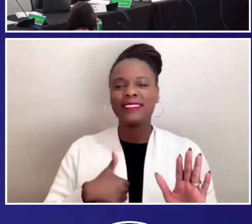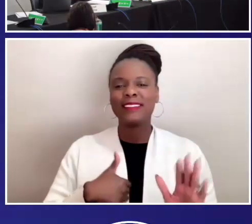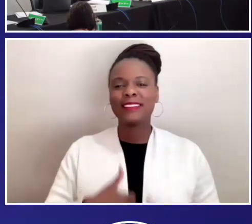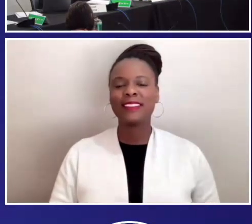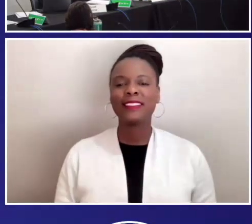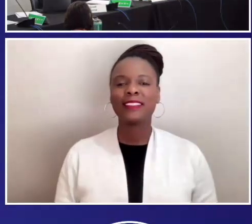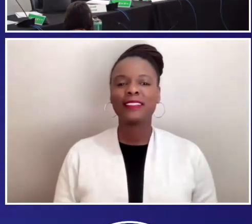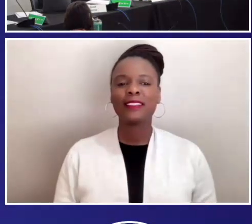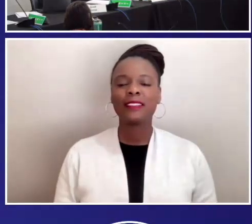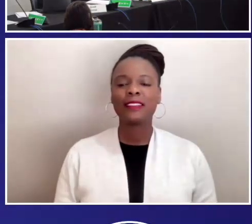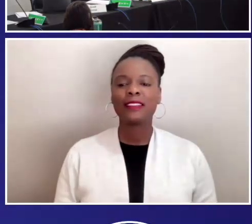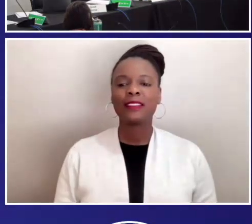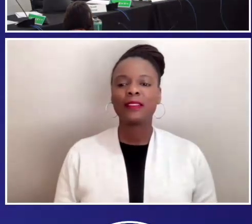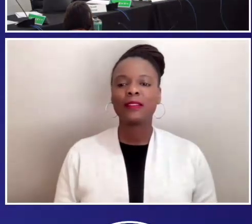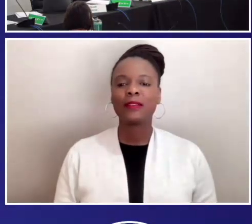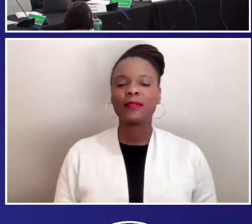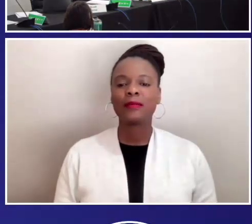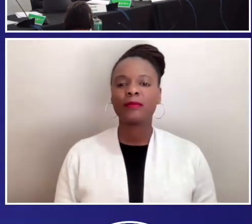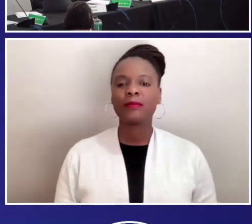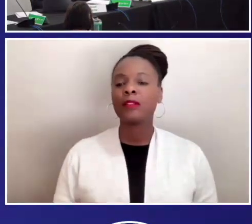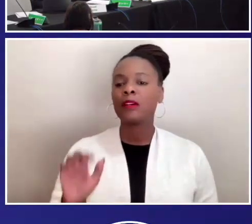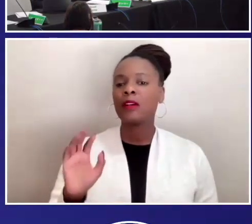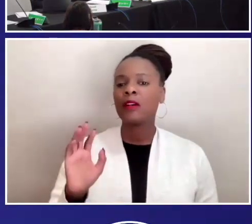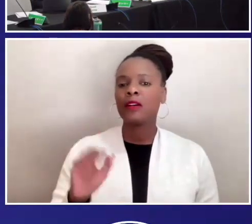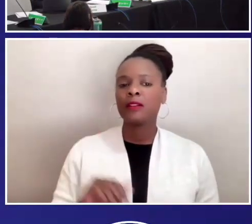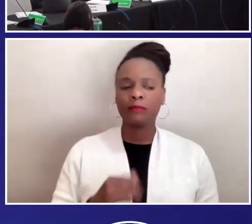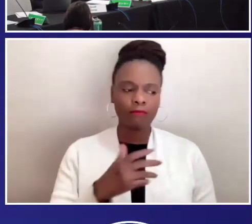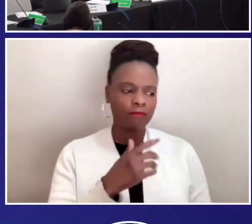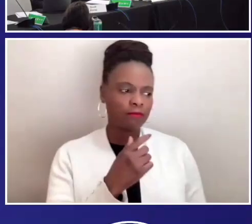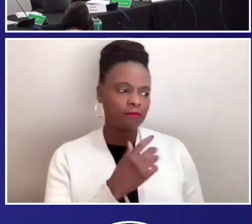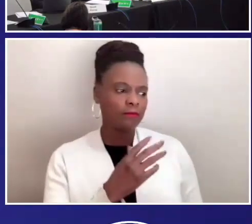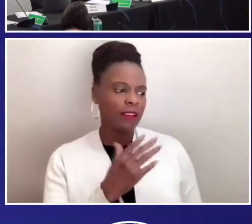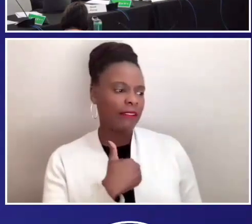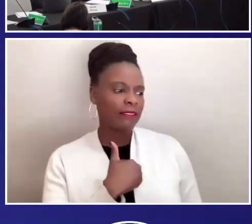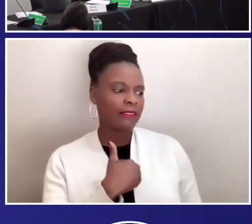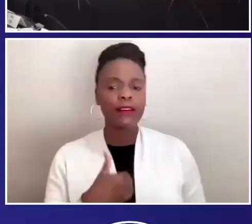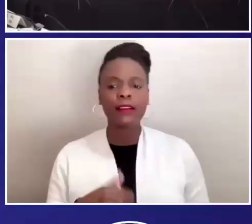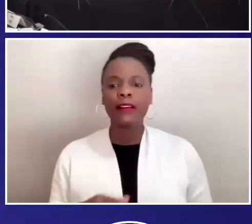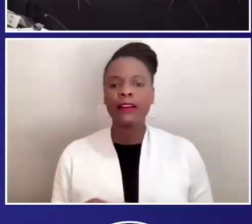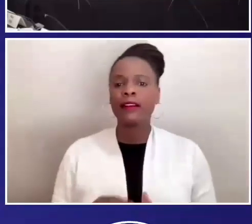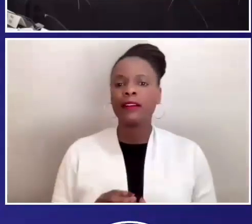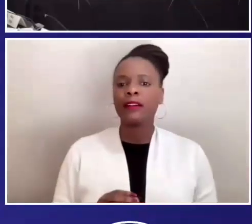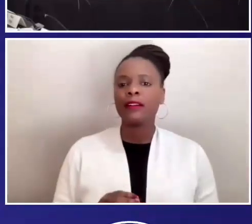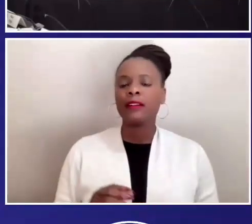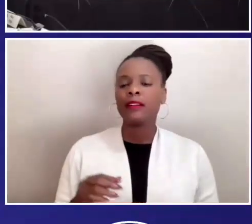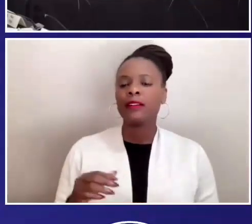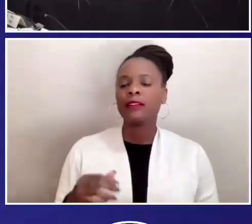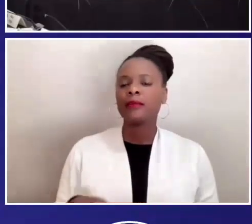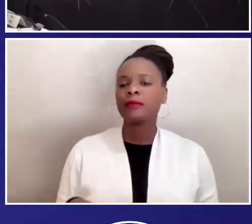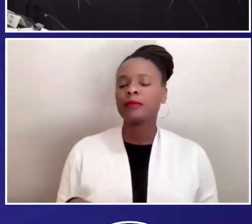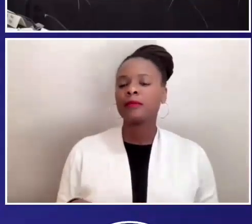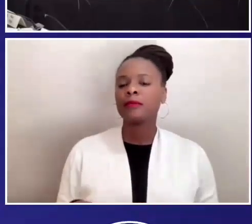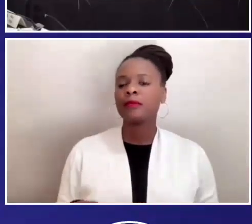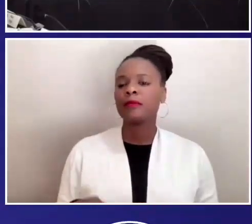It's, it's for -- I've got it. _MR. HOLT Alex: Okay. It's right after you talk about applicable amount means it's right.